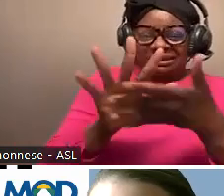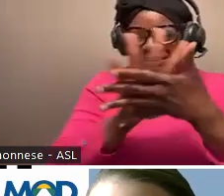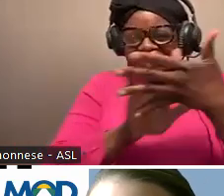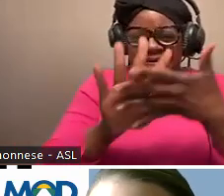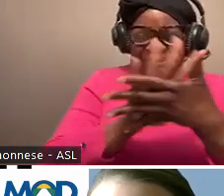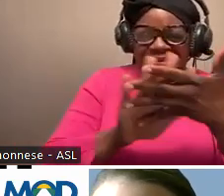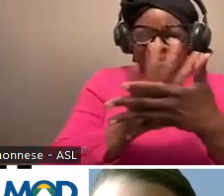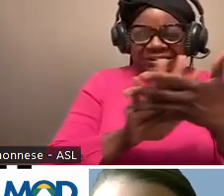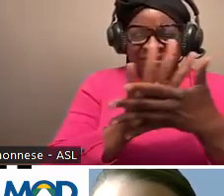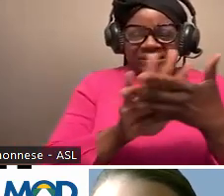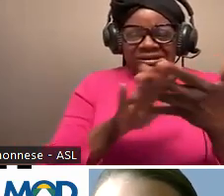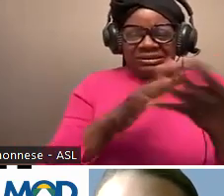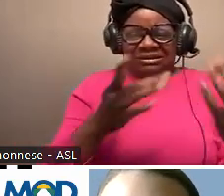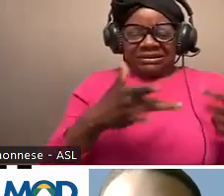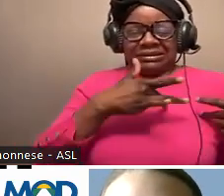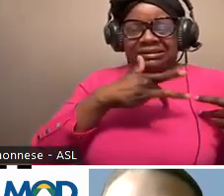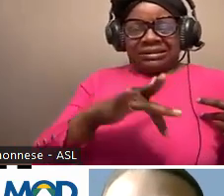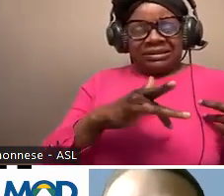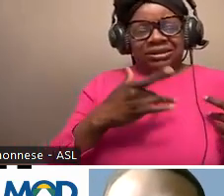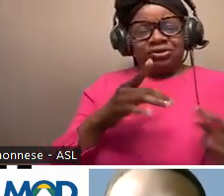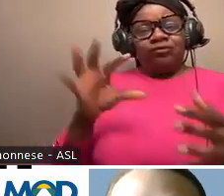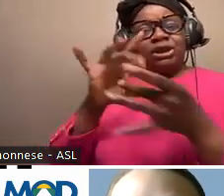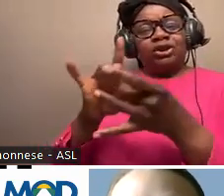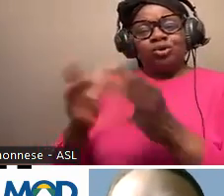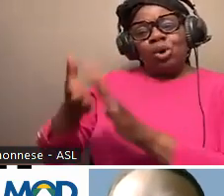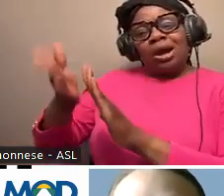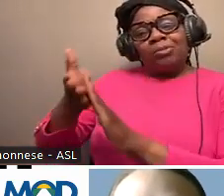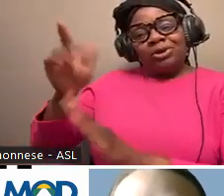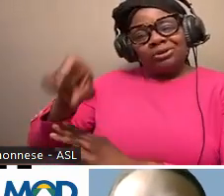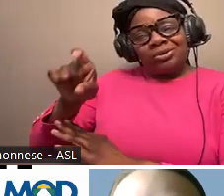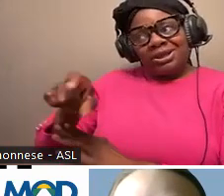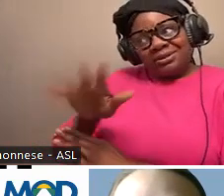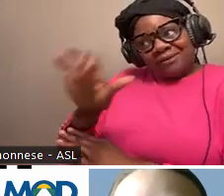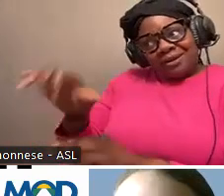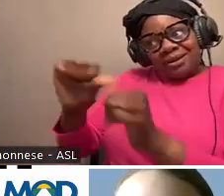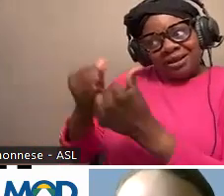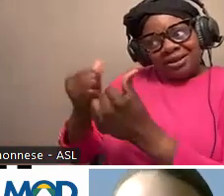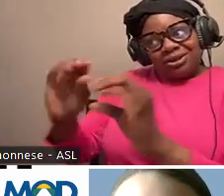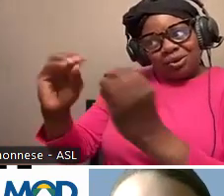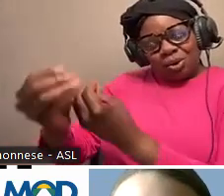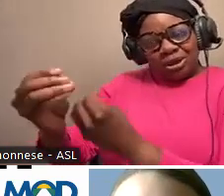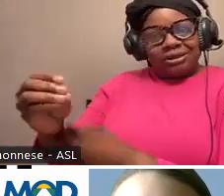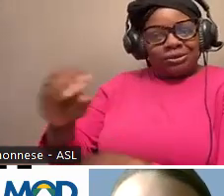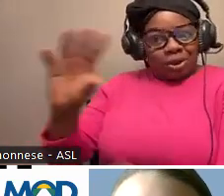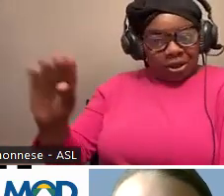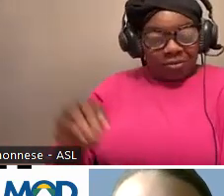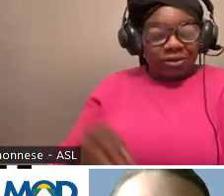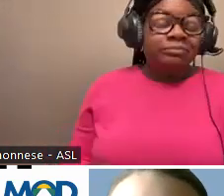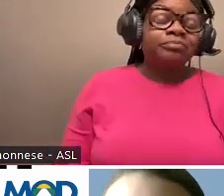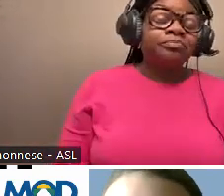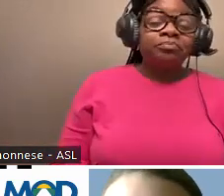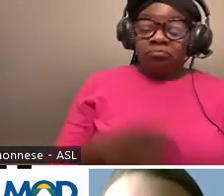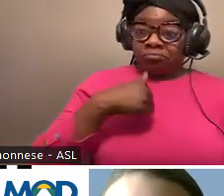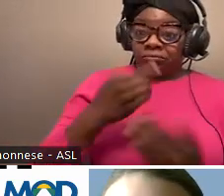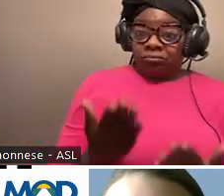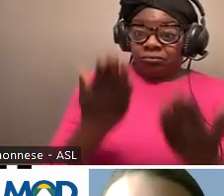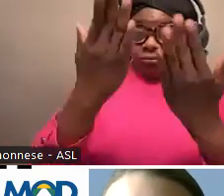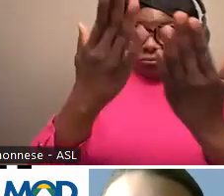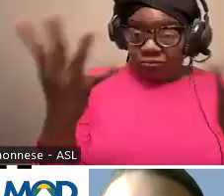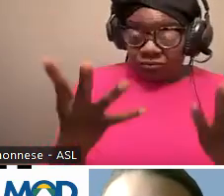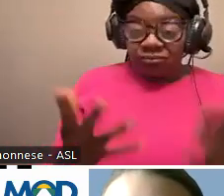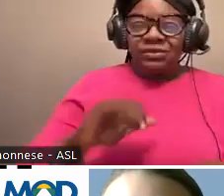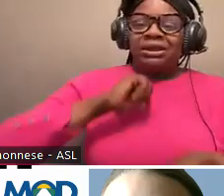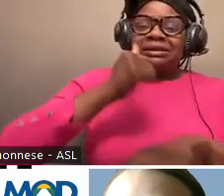sensitive to operational needs, right? So, my recommendation there is to set periodic reviews,